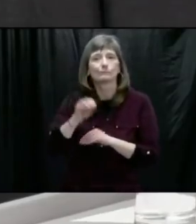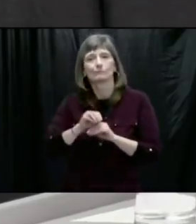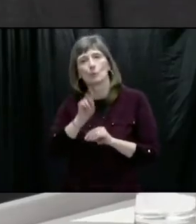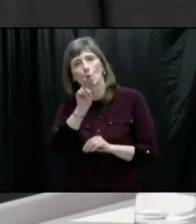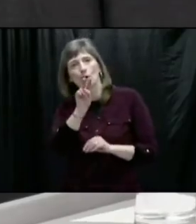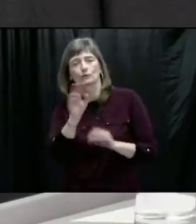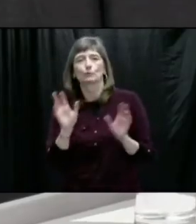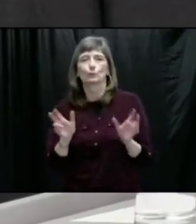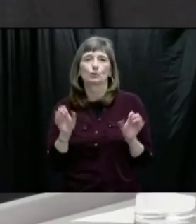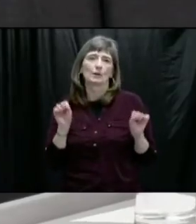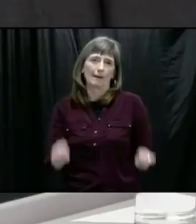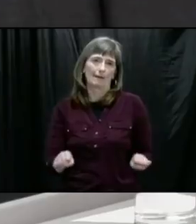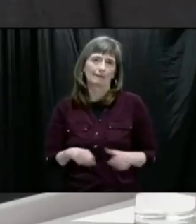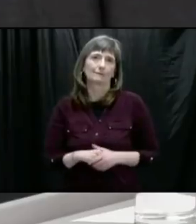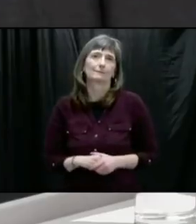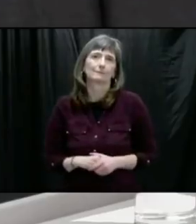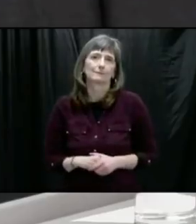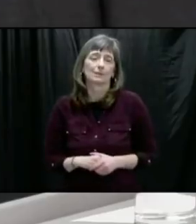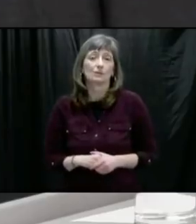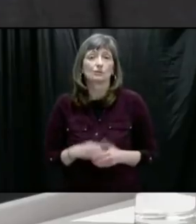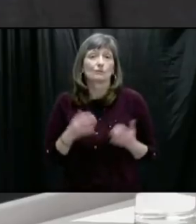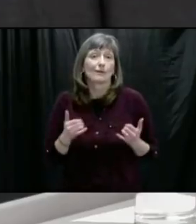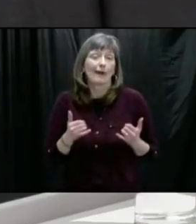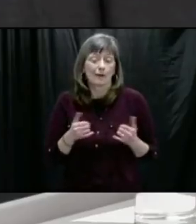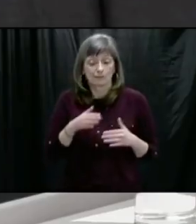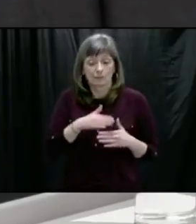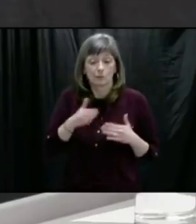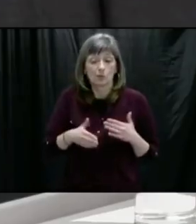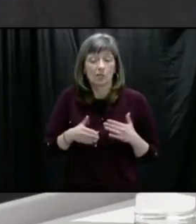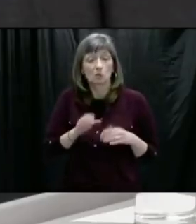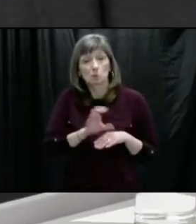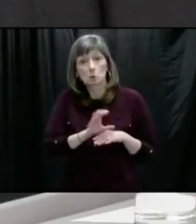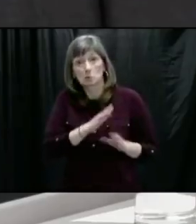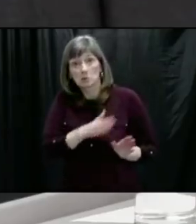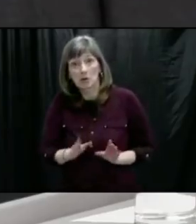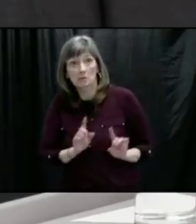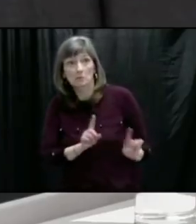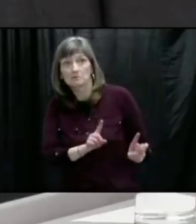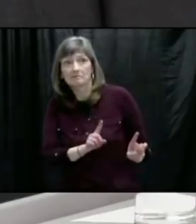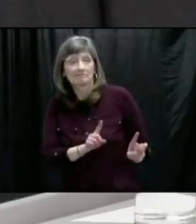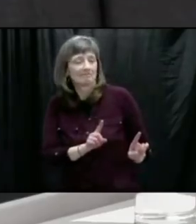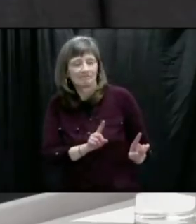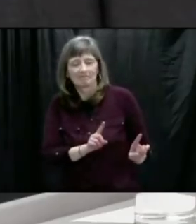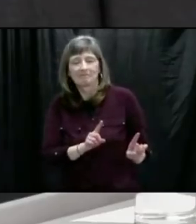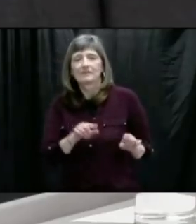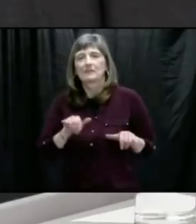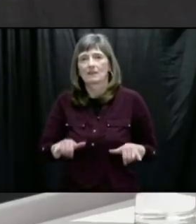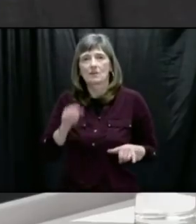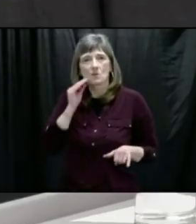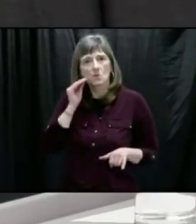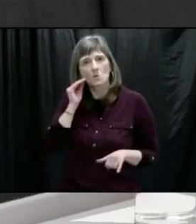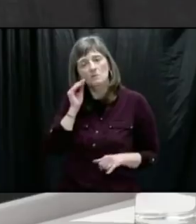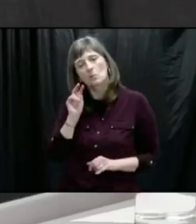INDIVIDUALS AND FAMILIES WHO WOULD HAVE ATTENDED CHURCH THIS EASTER WEEKEND, YOU CAN JOIN IN